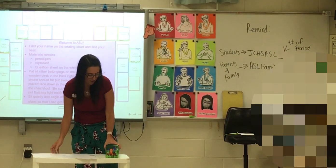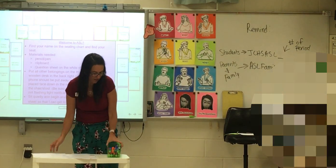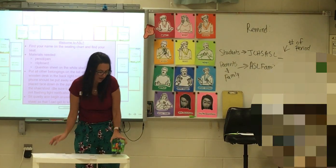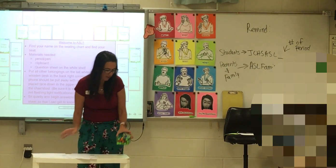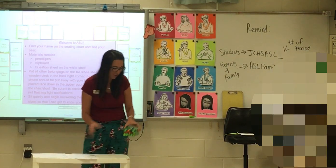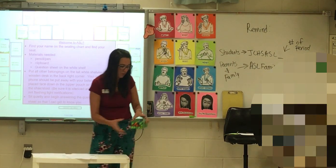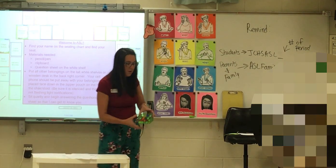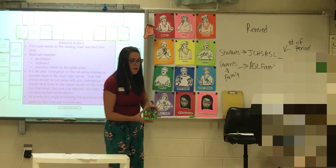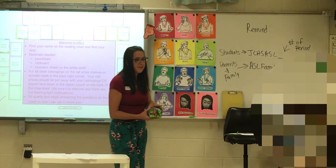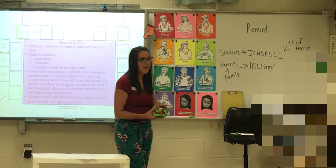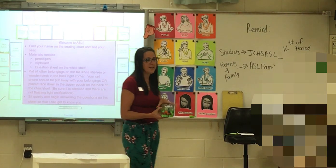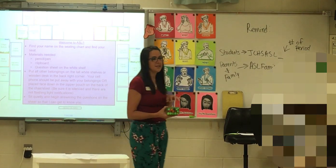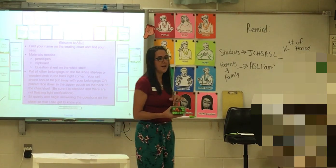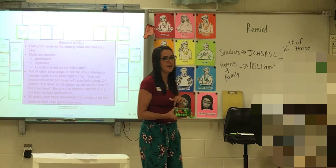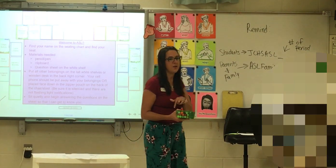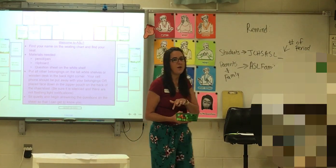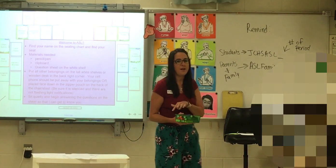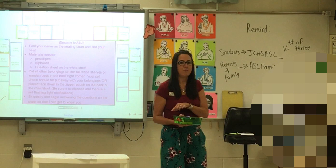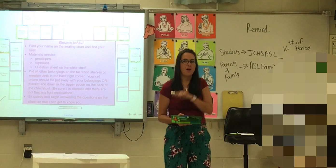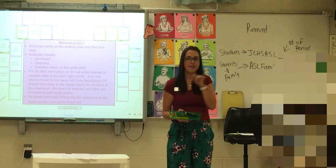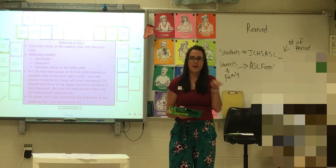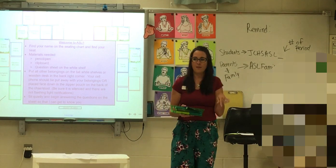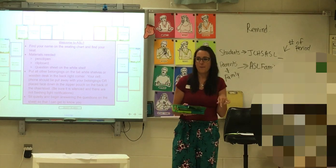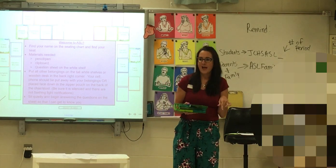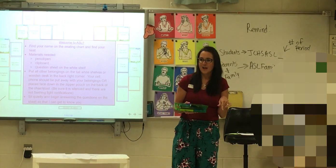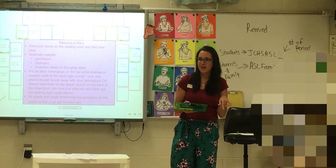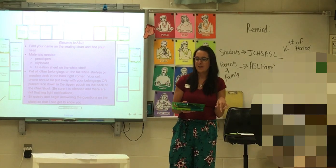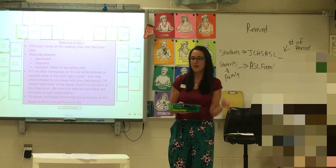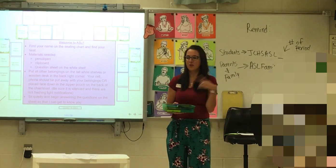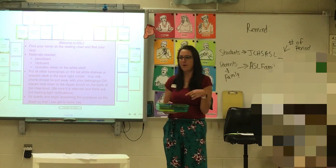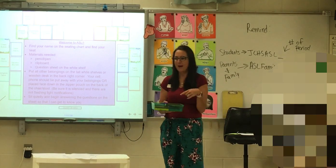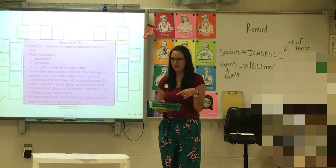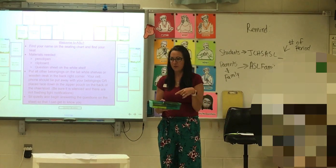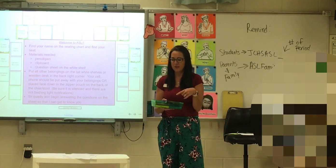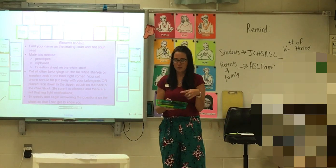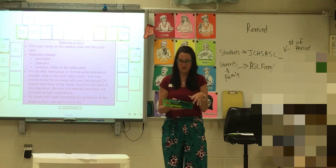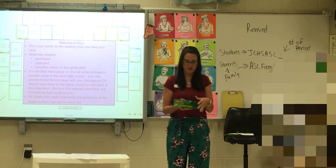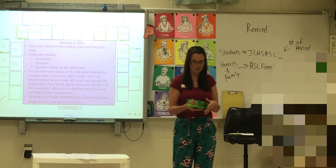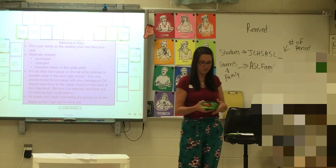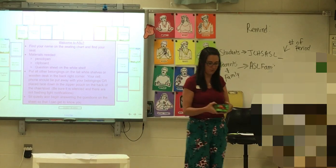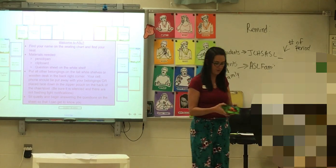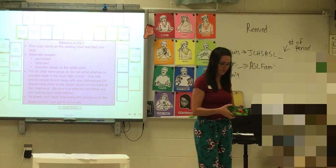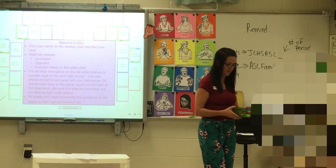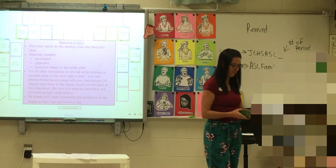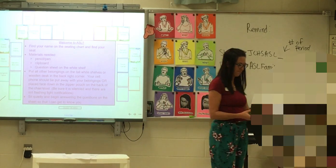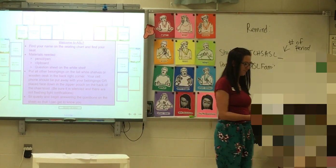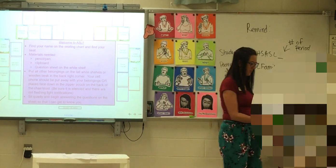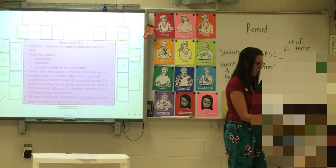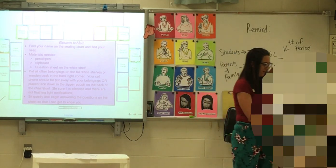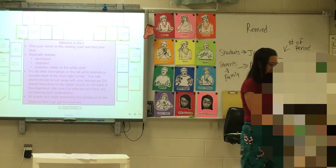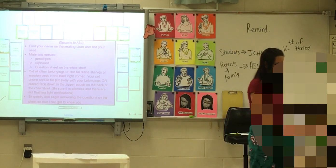guys to do that so if you'll take a second to go ahead and write that on the back and then you can go back to the questions